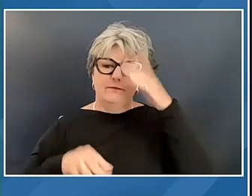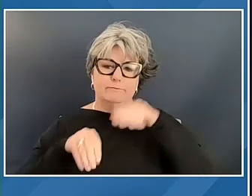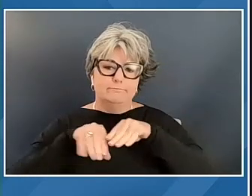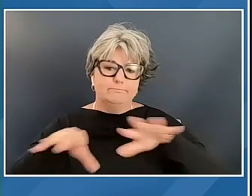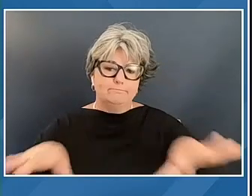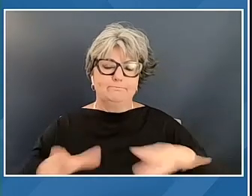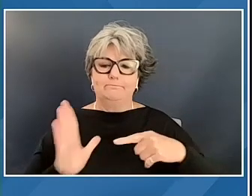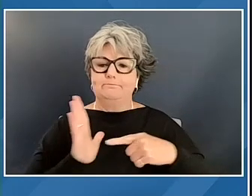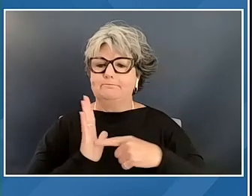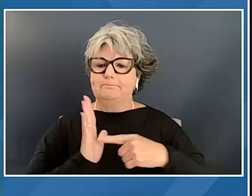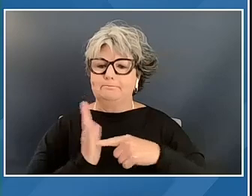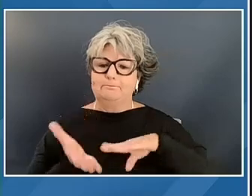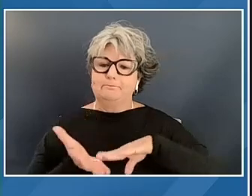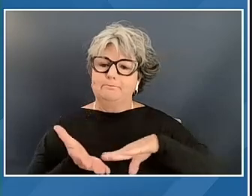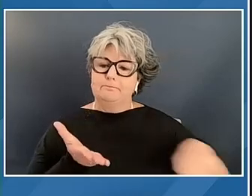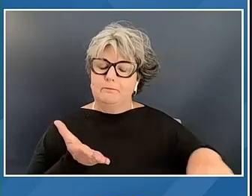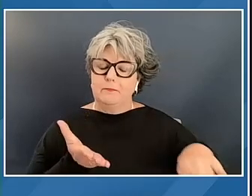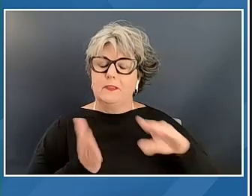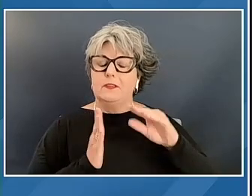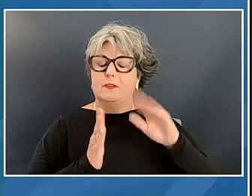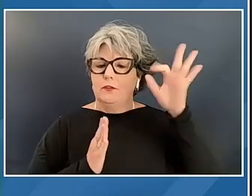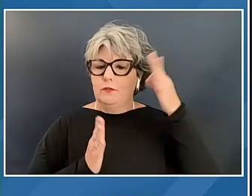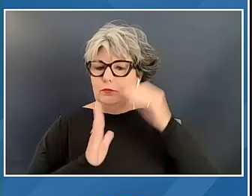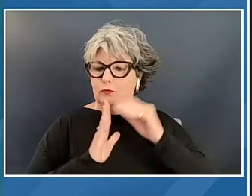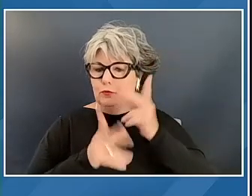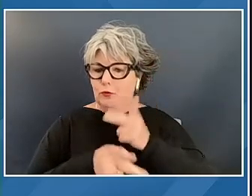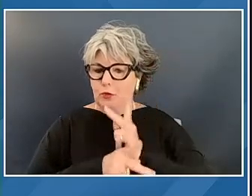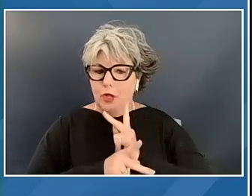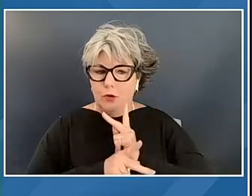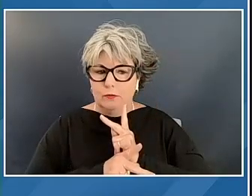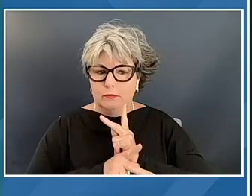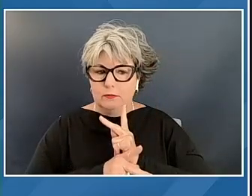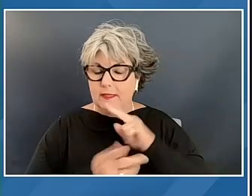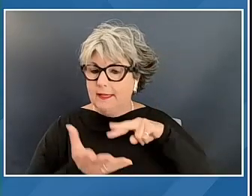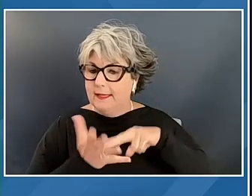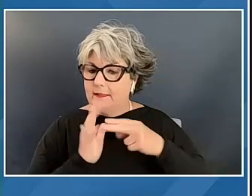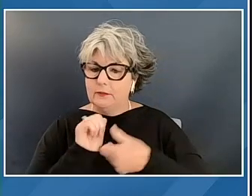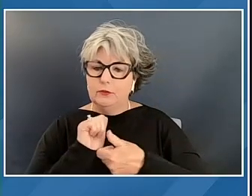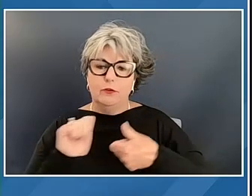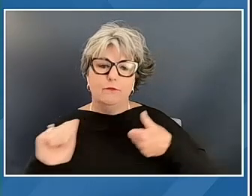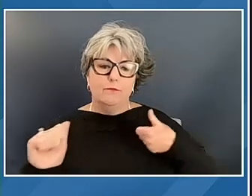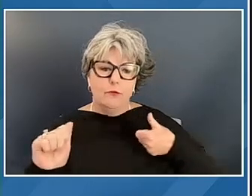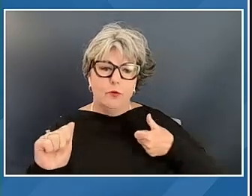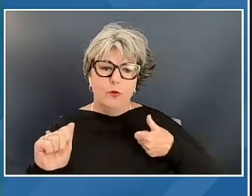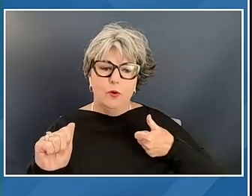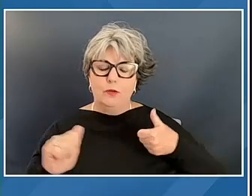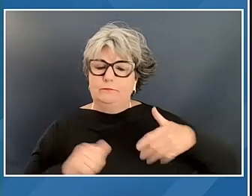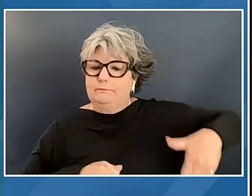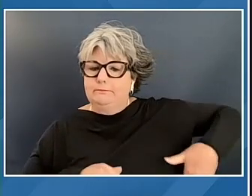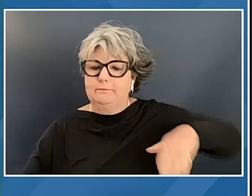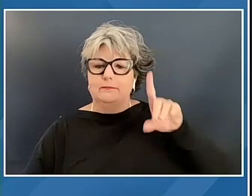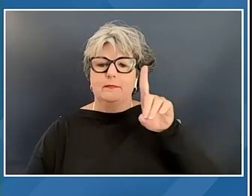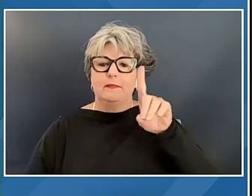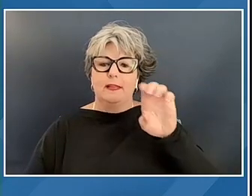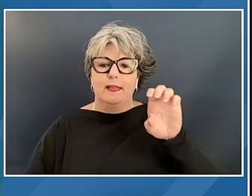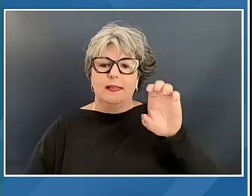Student Loan borrowers. This was intended to avoid significant delinquencies and defaults as borrowers returned to repayment after an